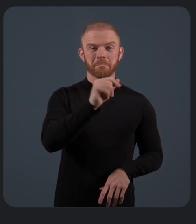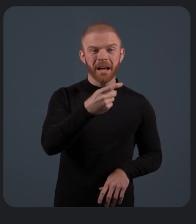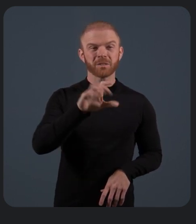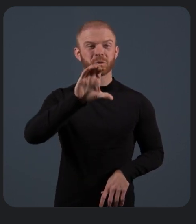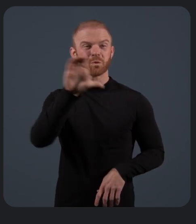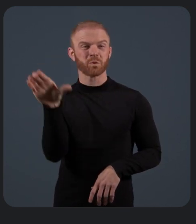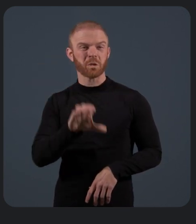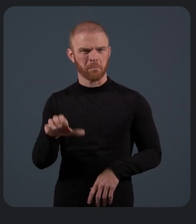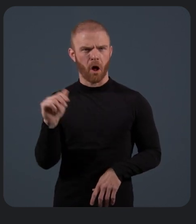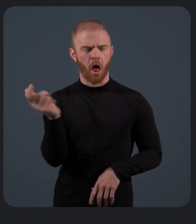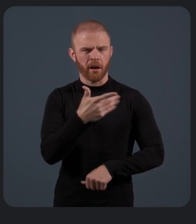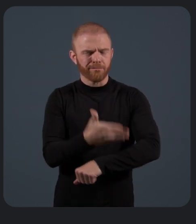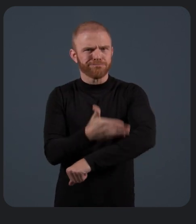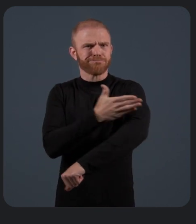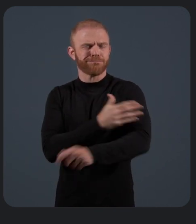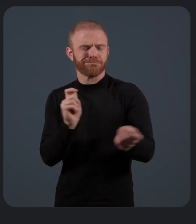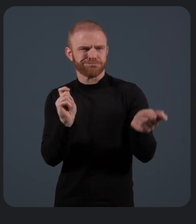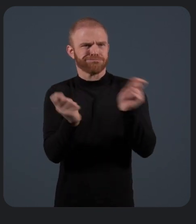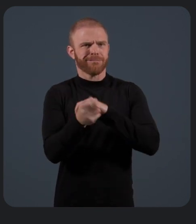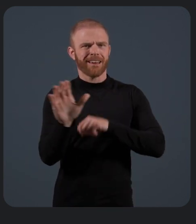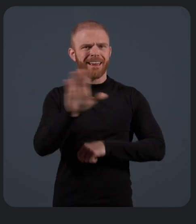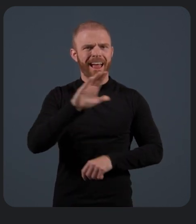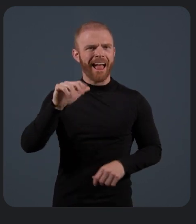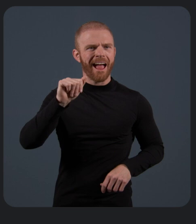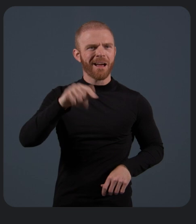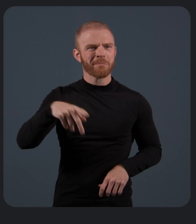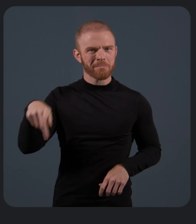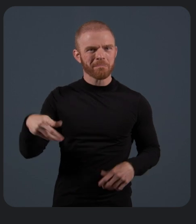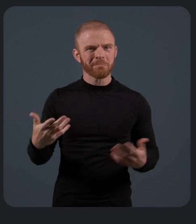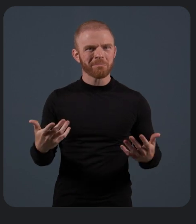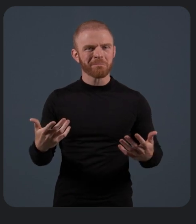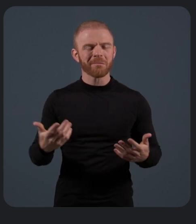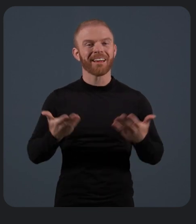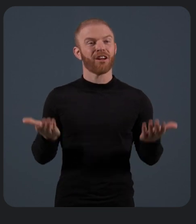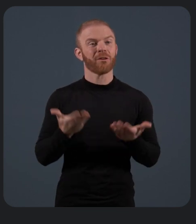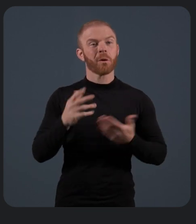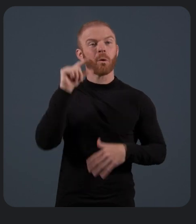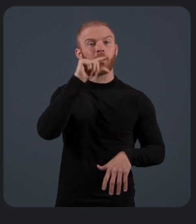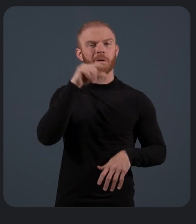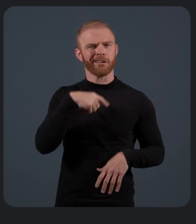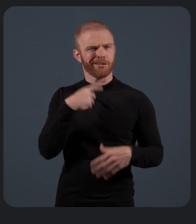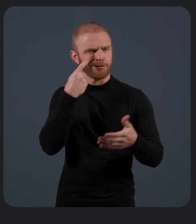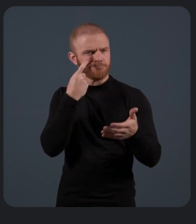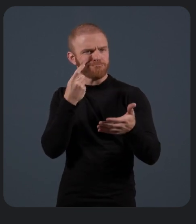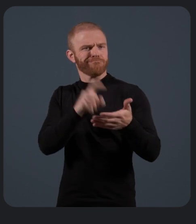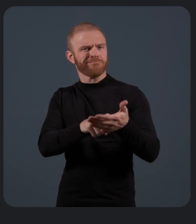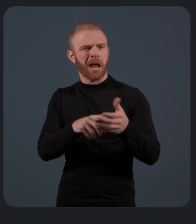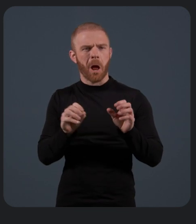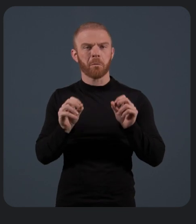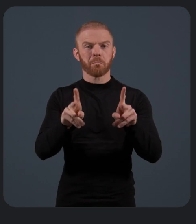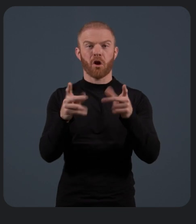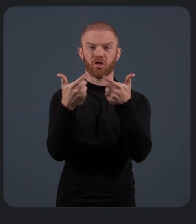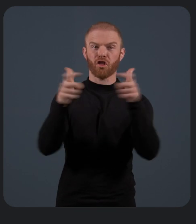Max, and Zoom are all enhancing their applications. And, here at Google, we also recognize the opportunity